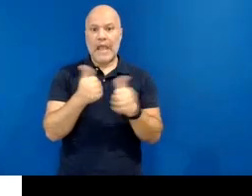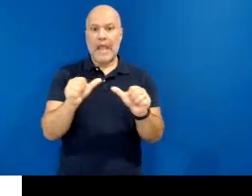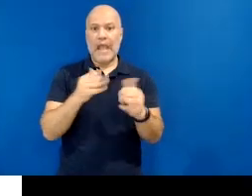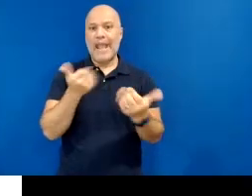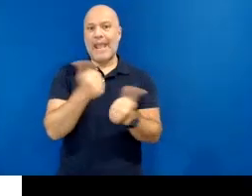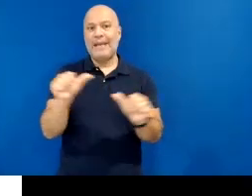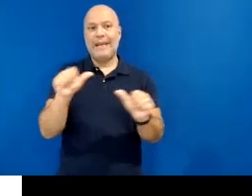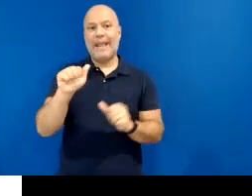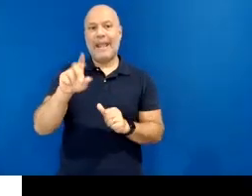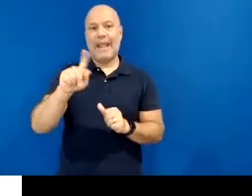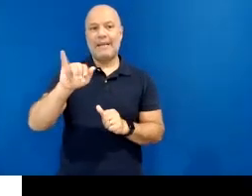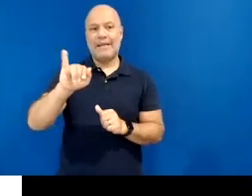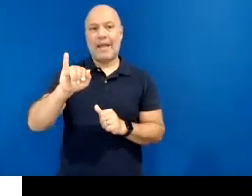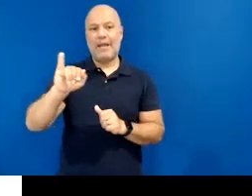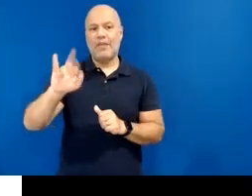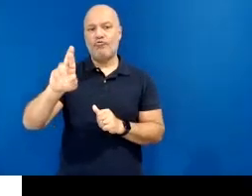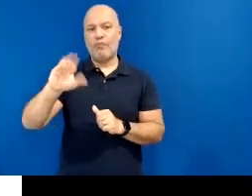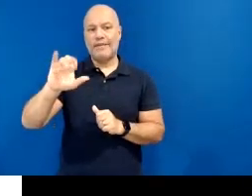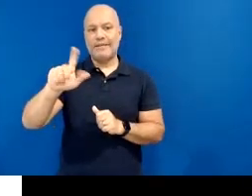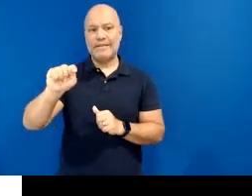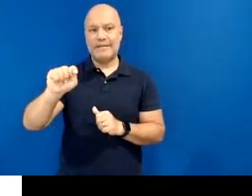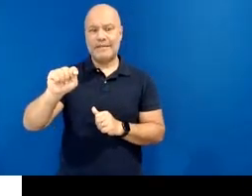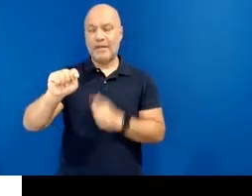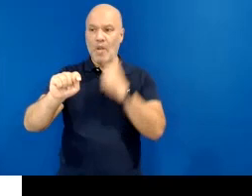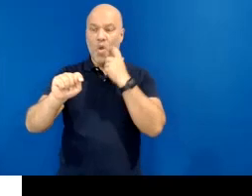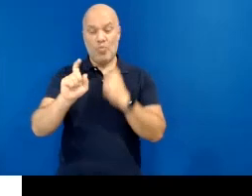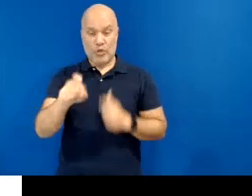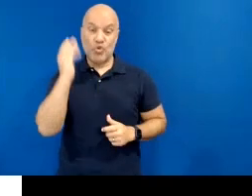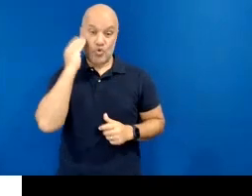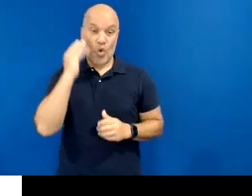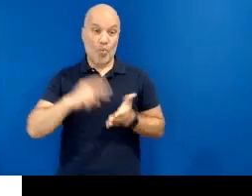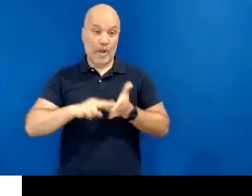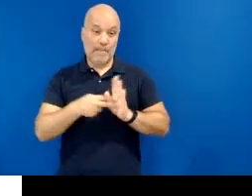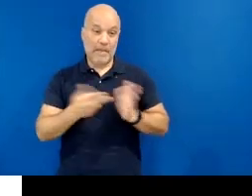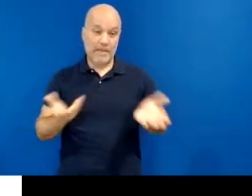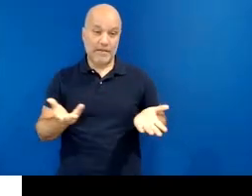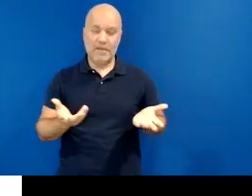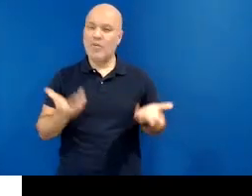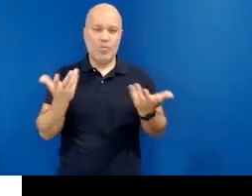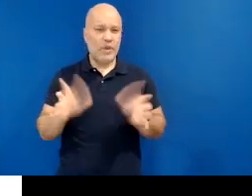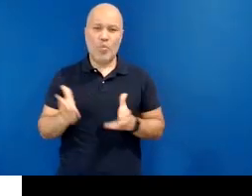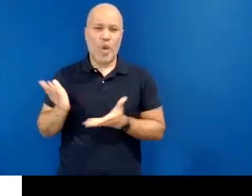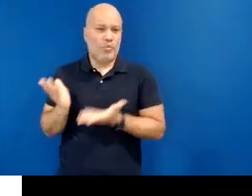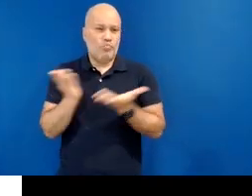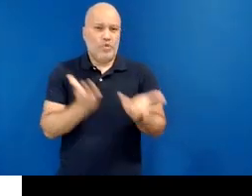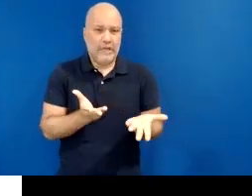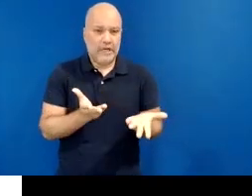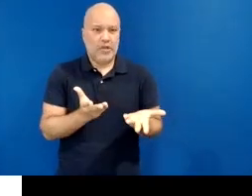we should know what that is. We don't want to bring racist and racist images